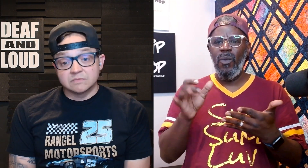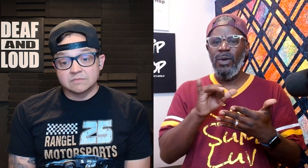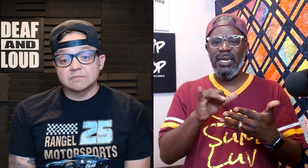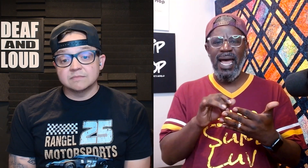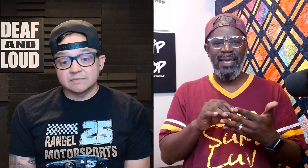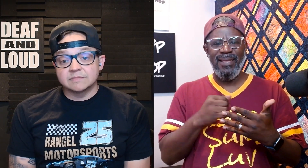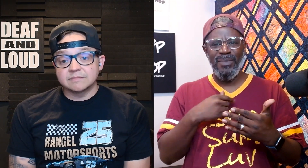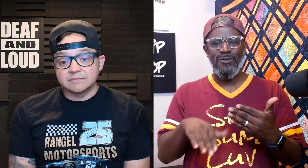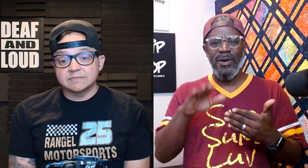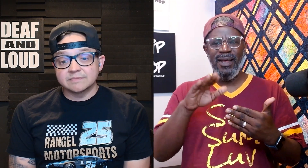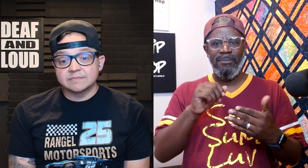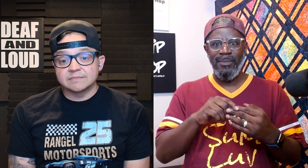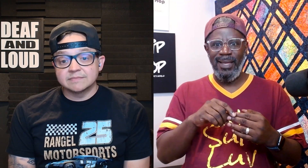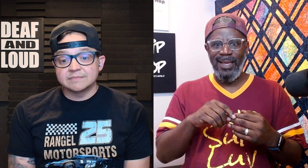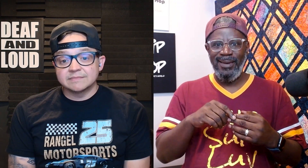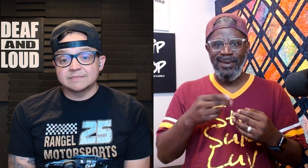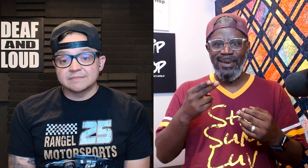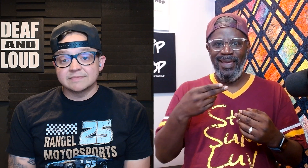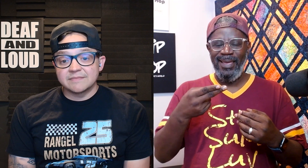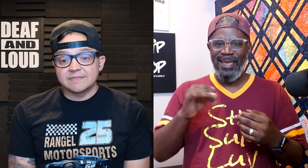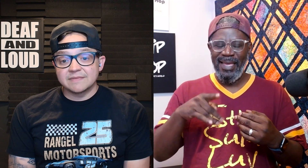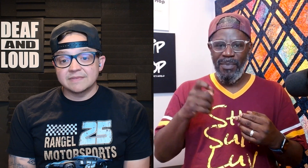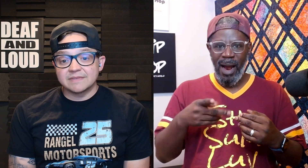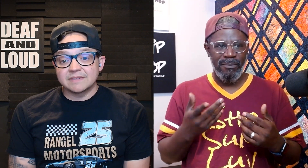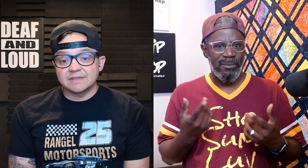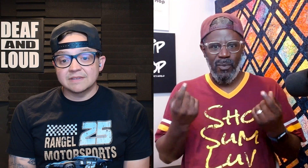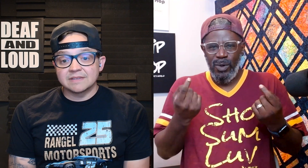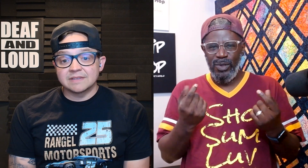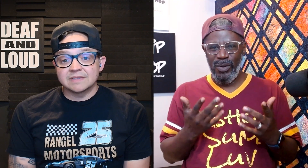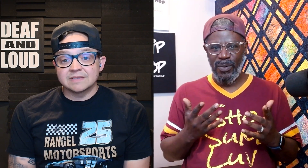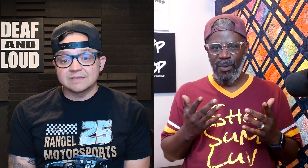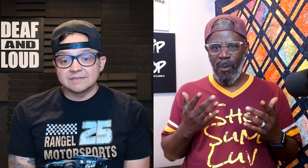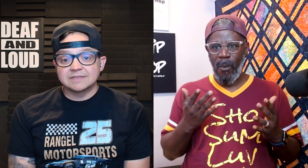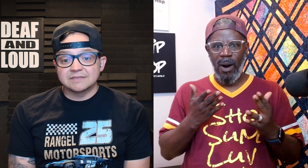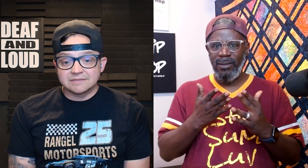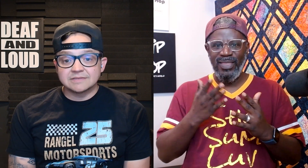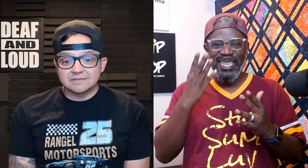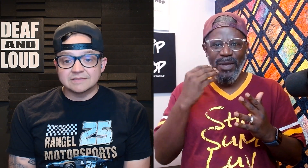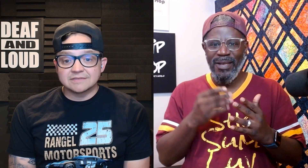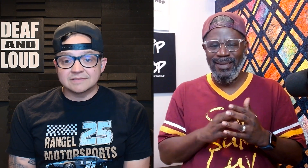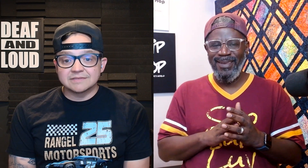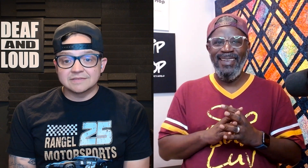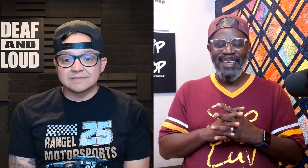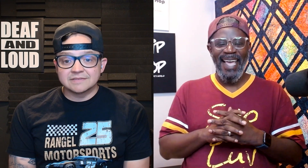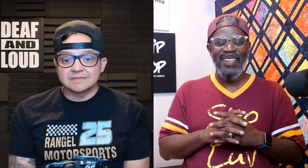What was it like as me growing up in hip hop? What did I do? What was the experience? Yeah.